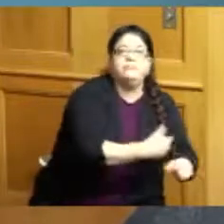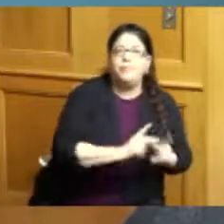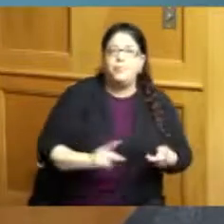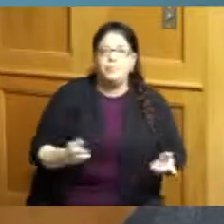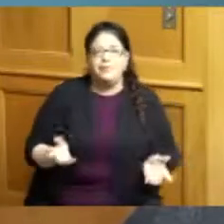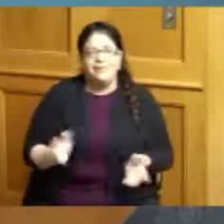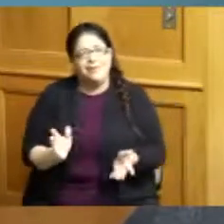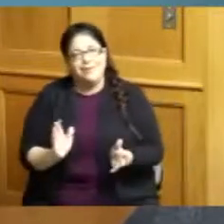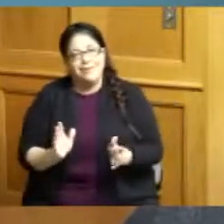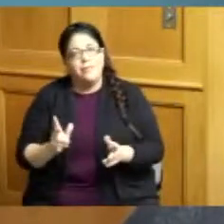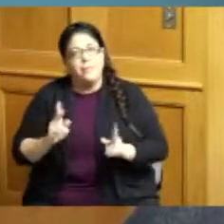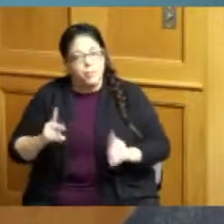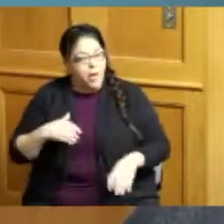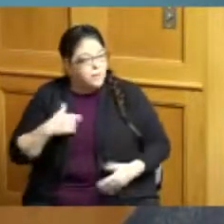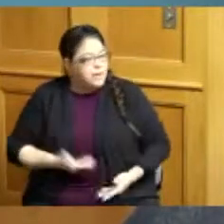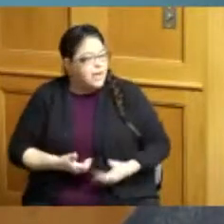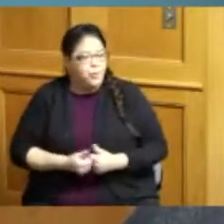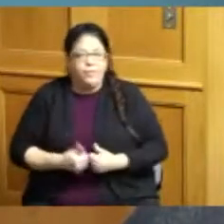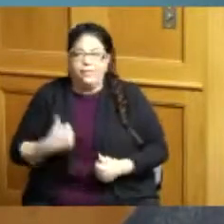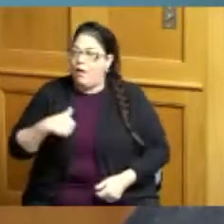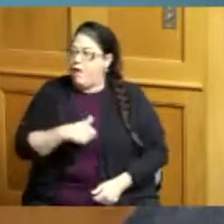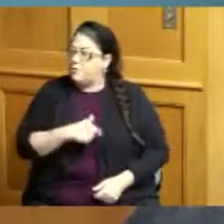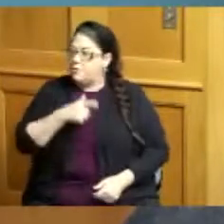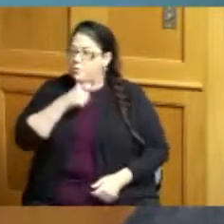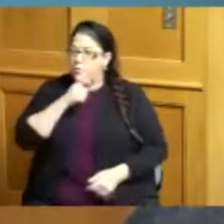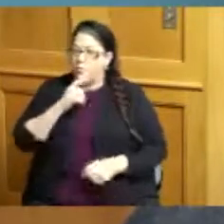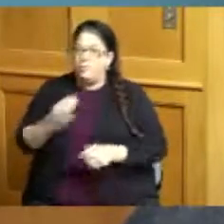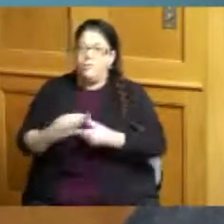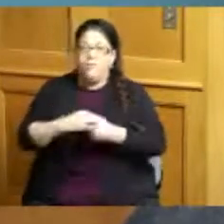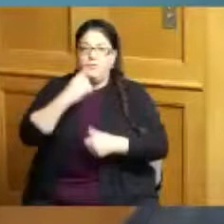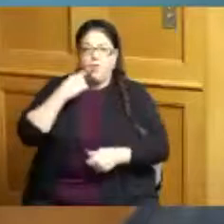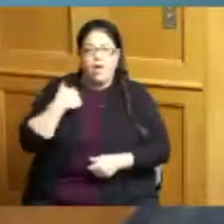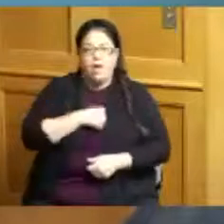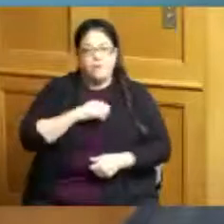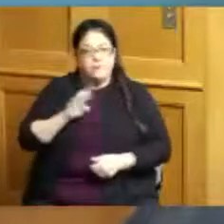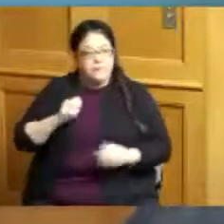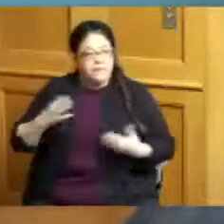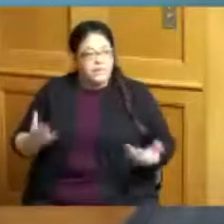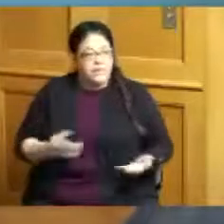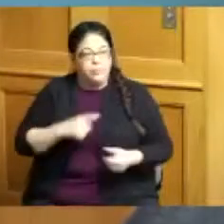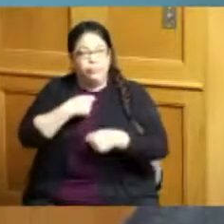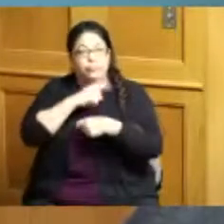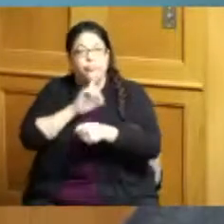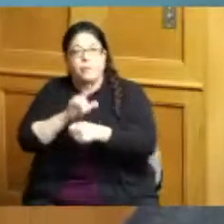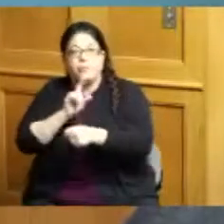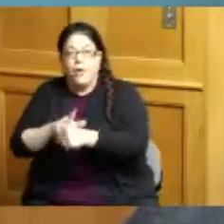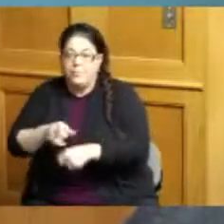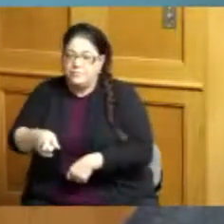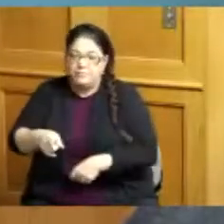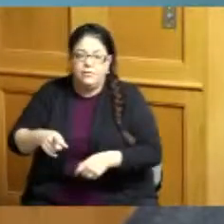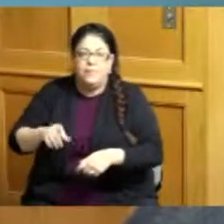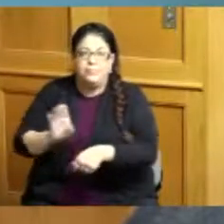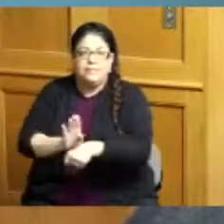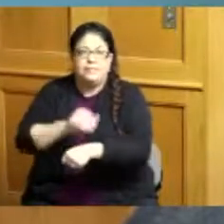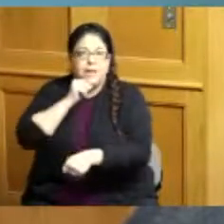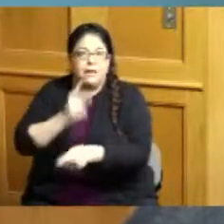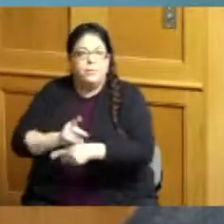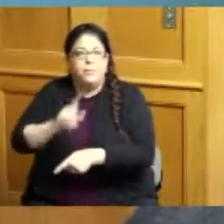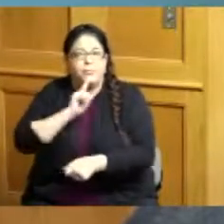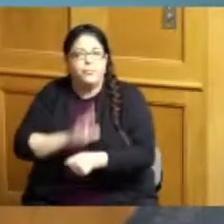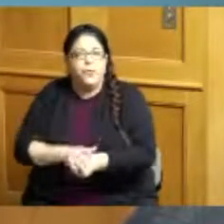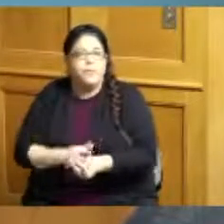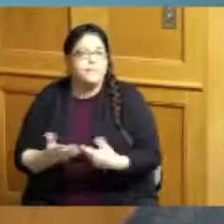people would get upset with the elected officials so I think we are definitely open to expanding